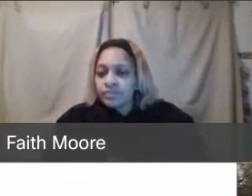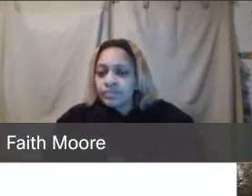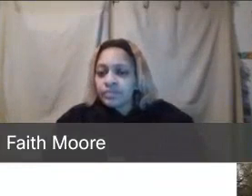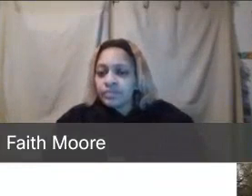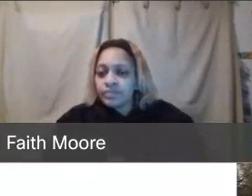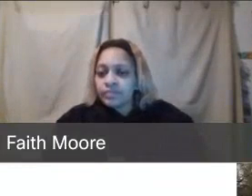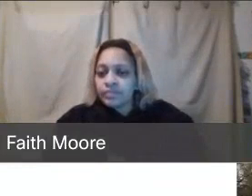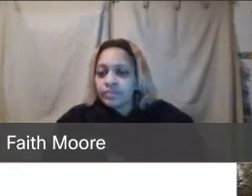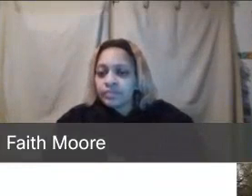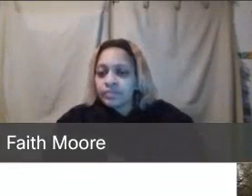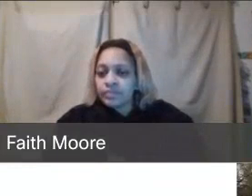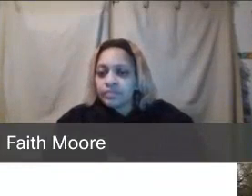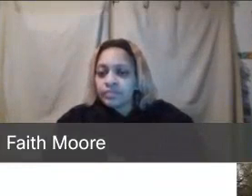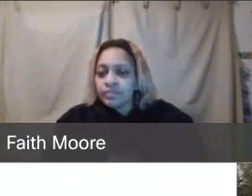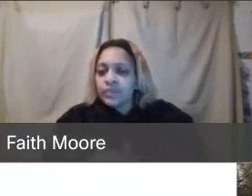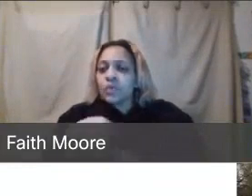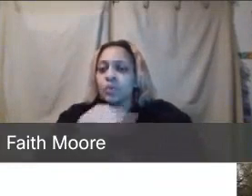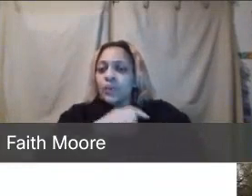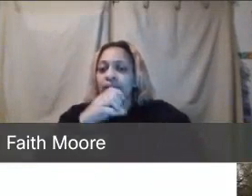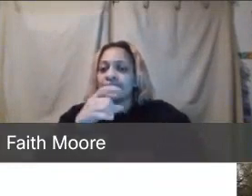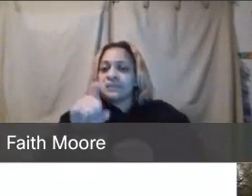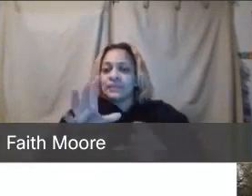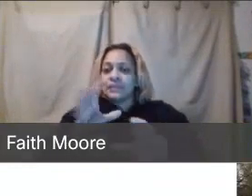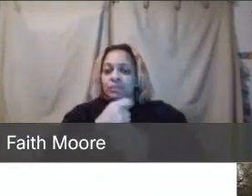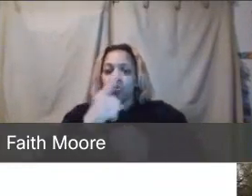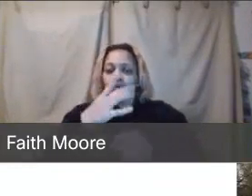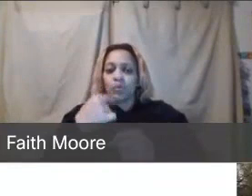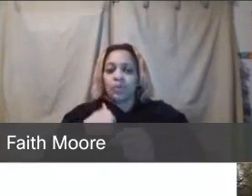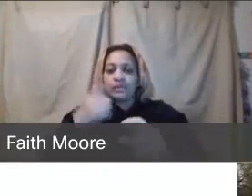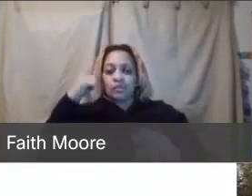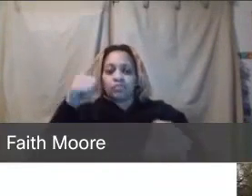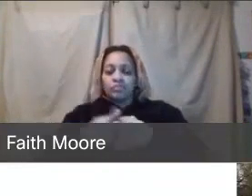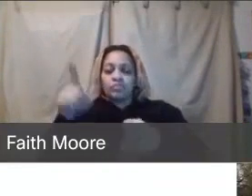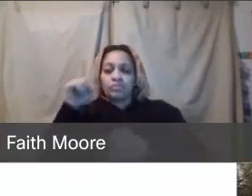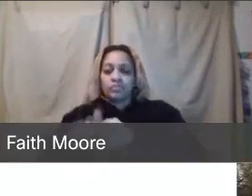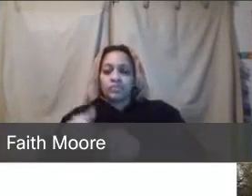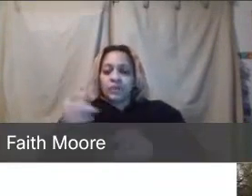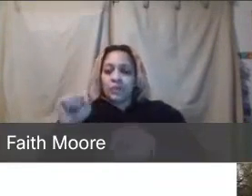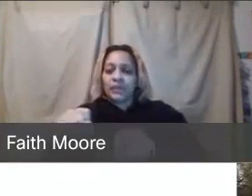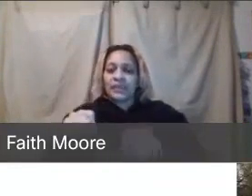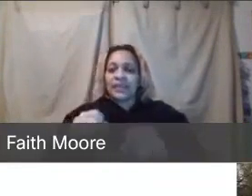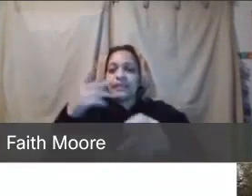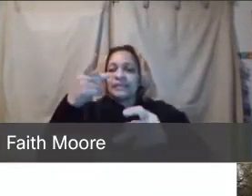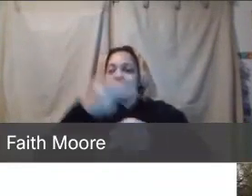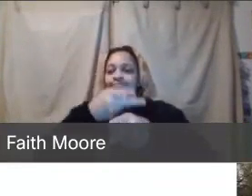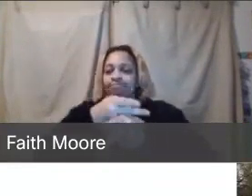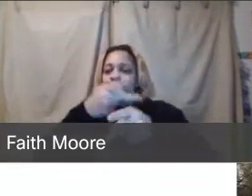So, we need to make sure that there's agreements in place to operate and maintain the facility to remain safe.